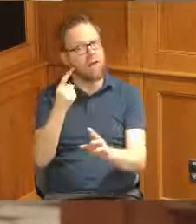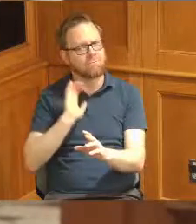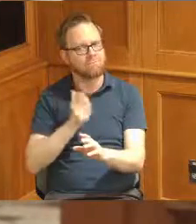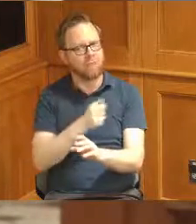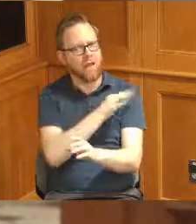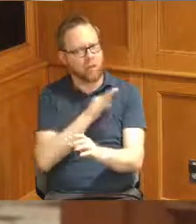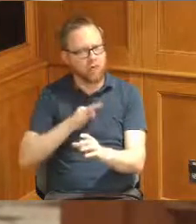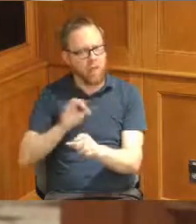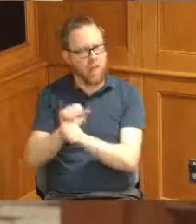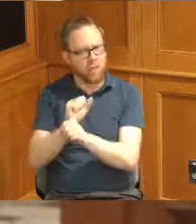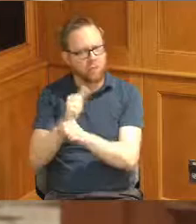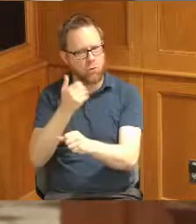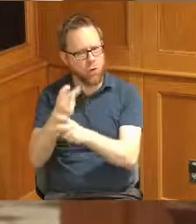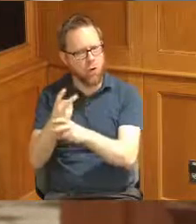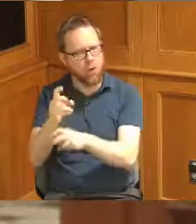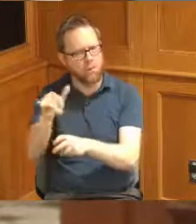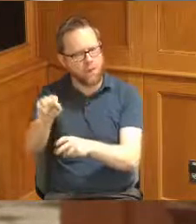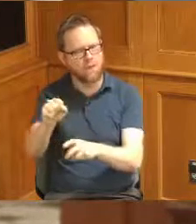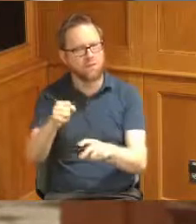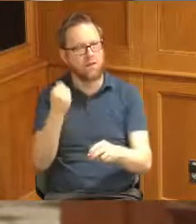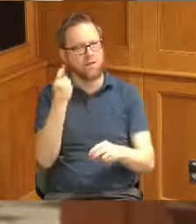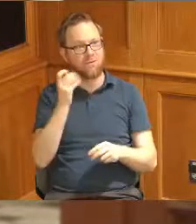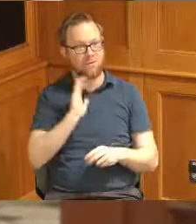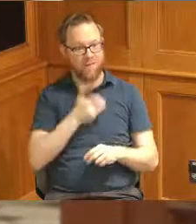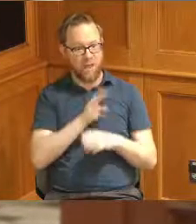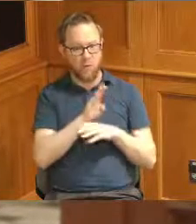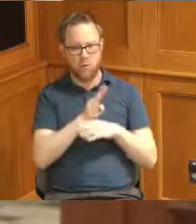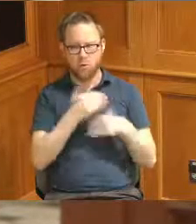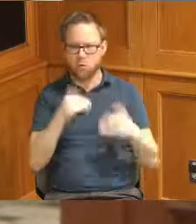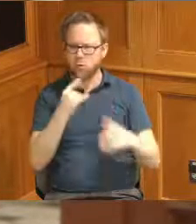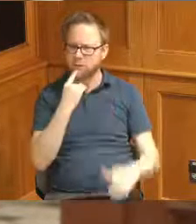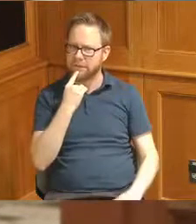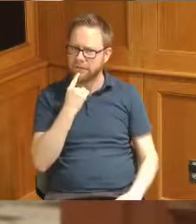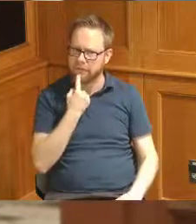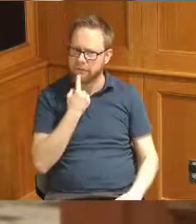scenario however in in our business it is a very serious business and then sometimes